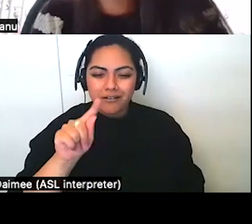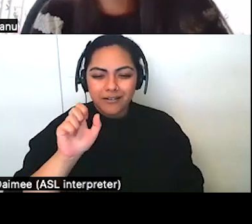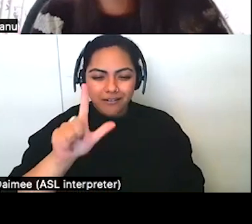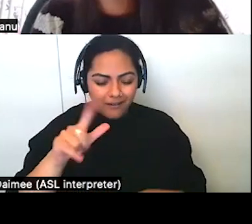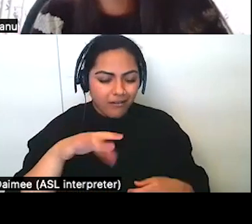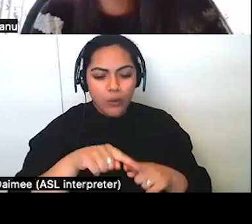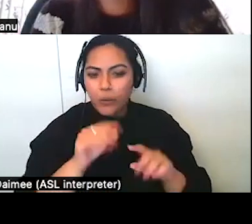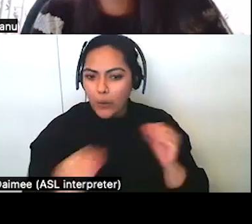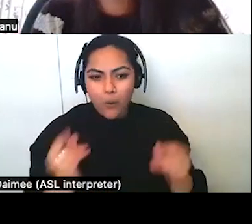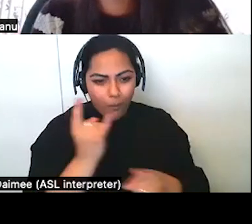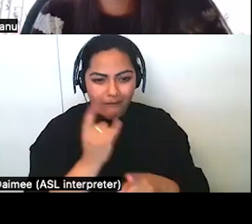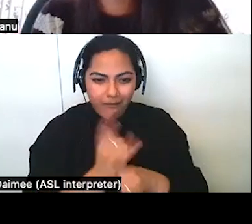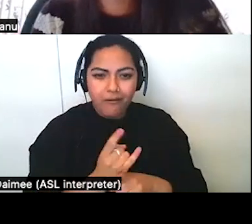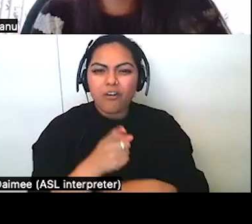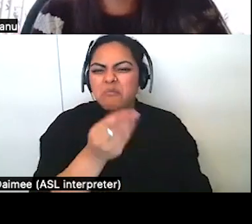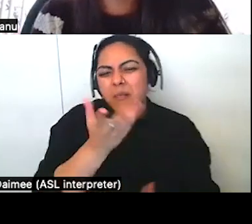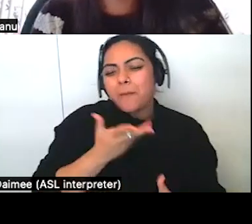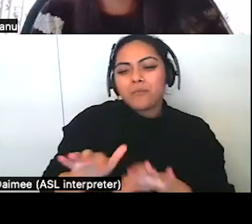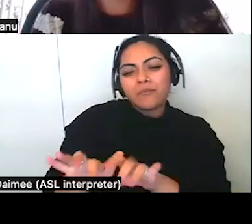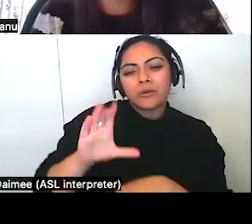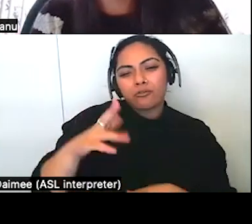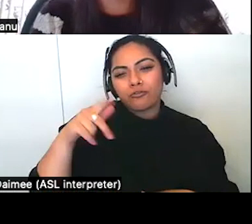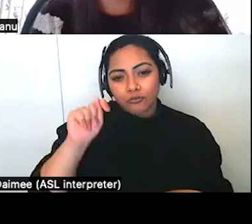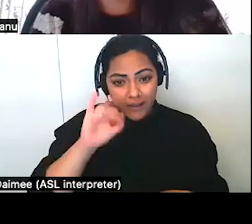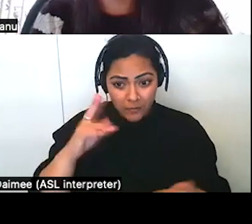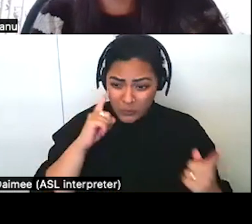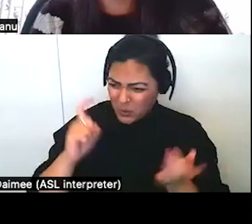whether you're seeing these trends too. Pavan: And are you enjoying the trend?